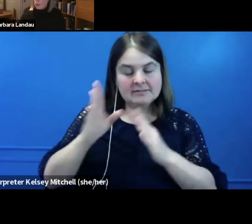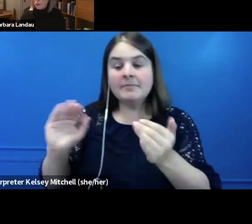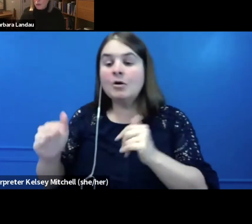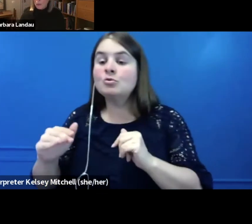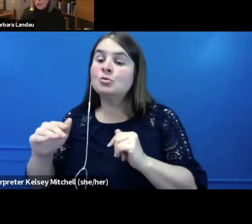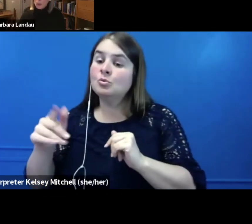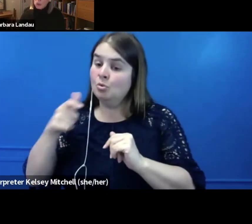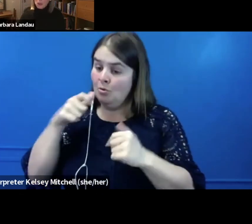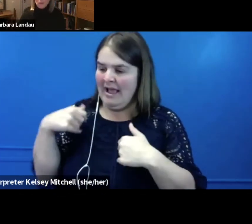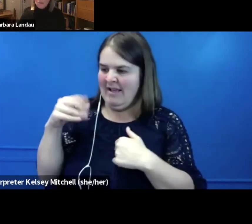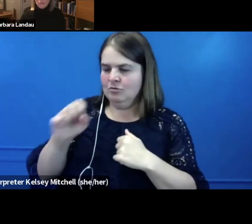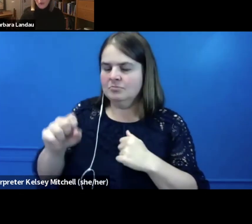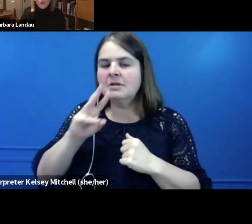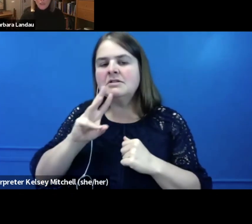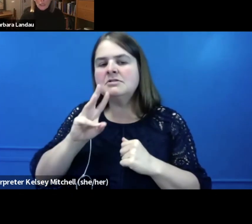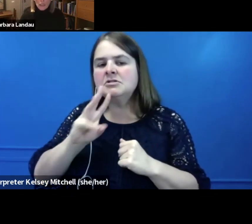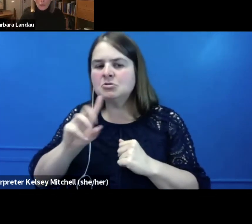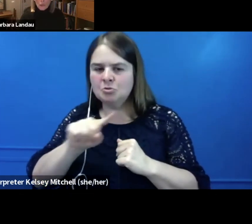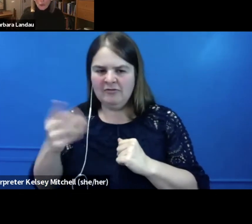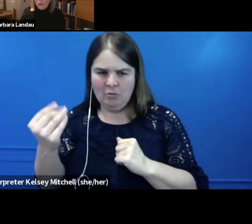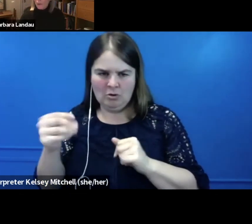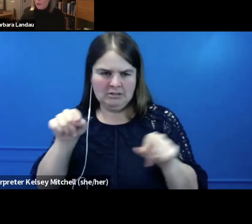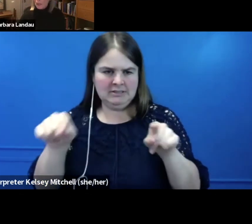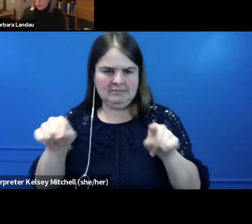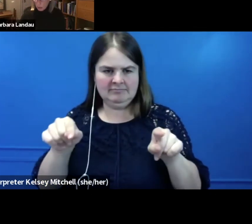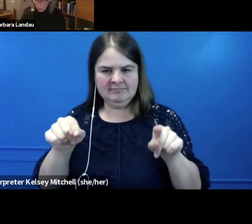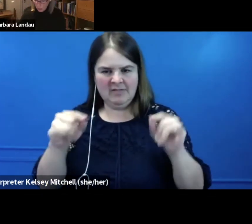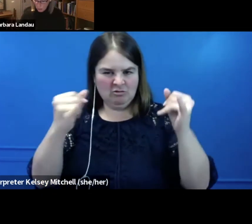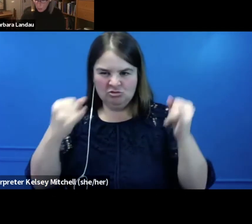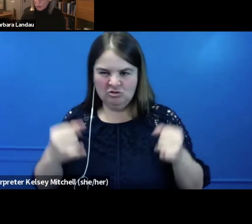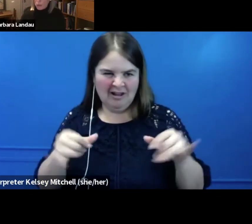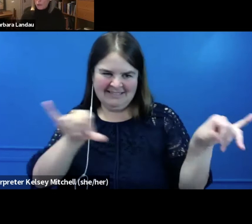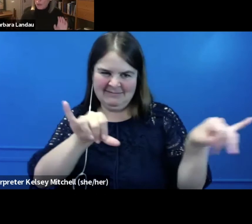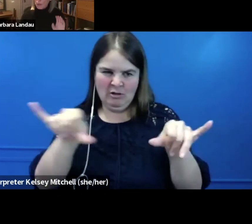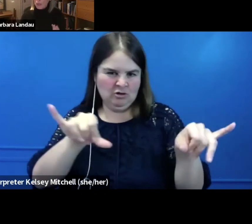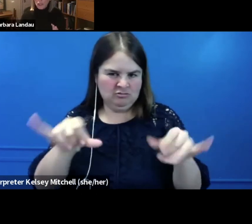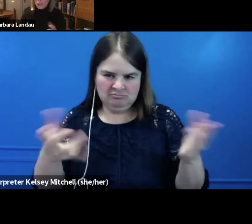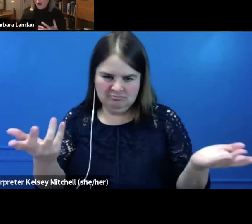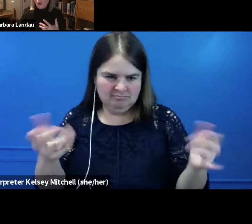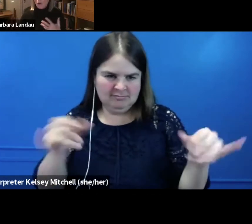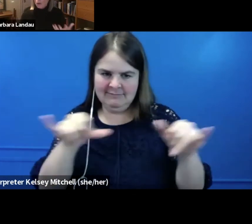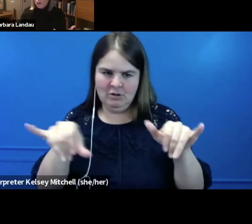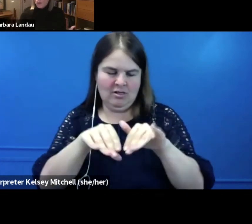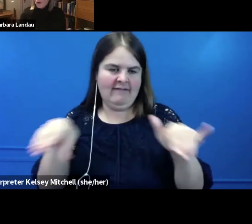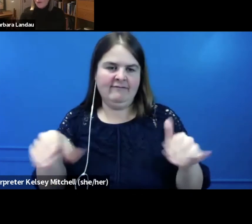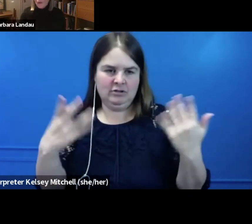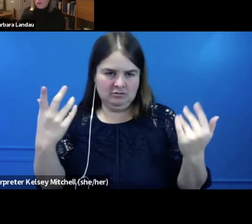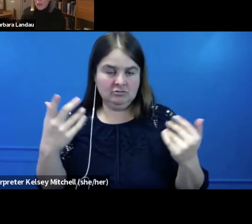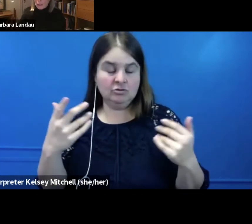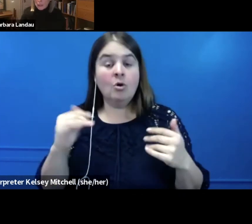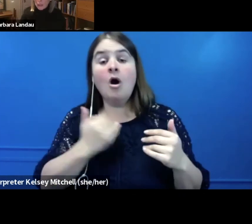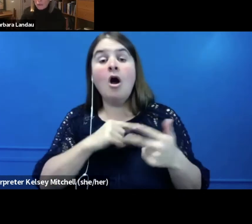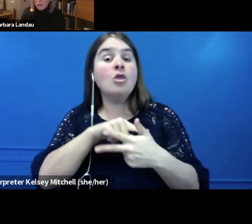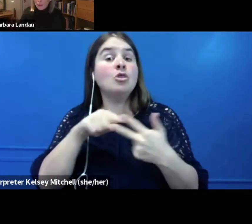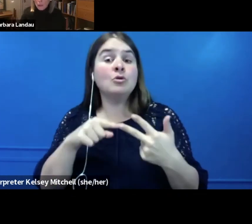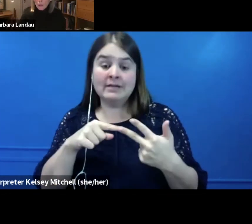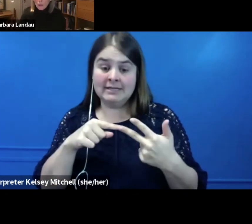syndrome who look sort of indistinguishable from the much younger kids so those three predictions all hold